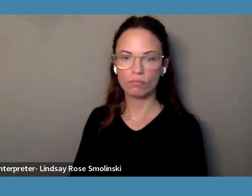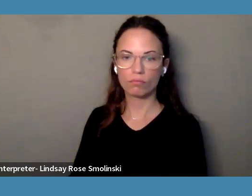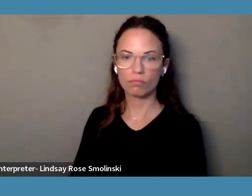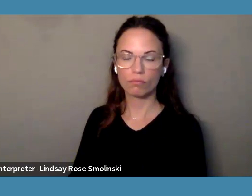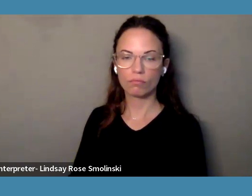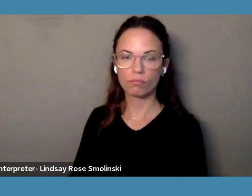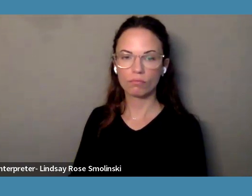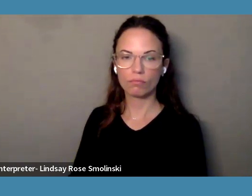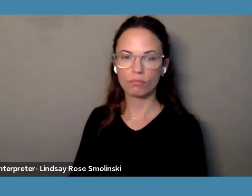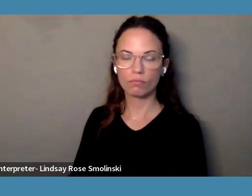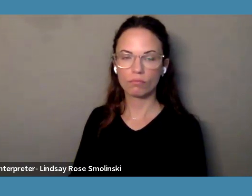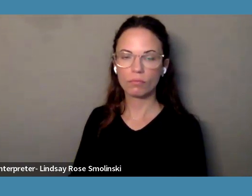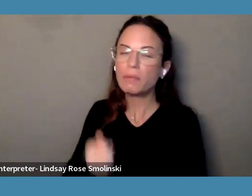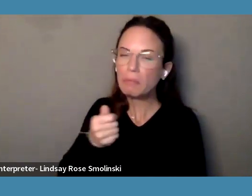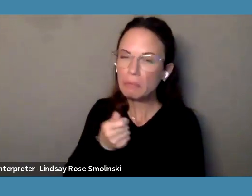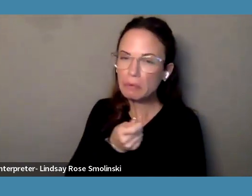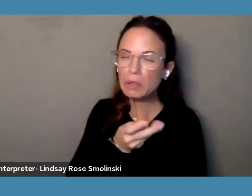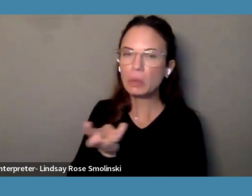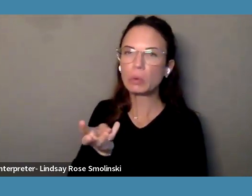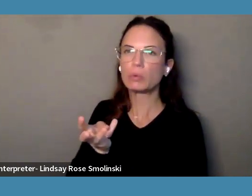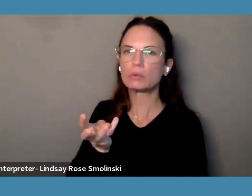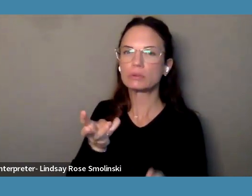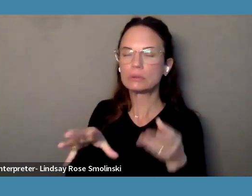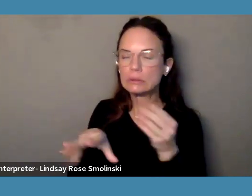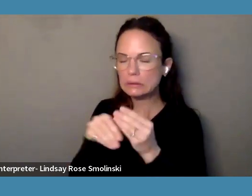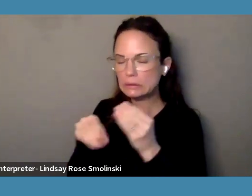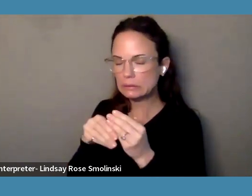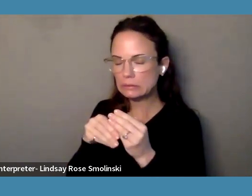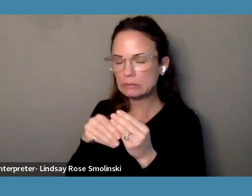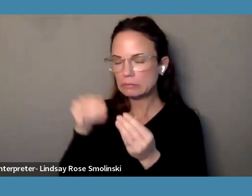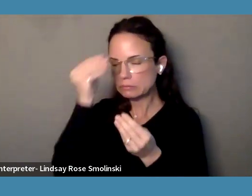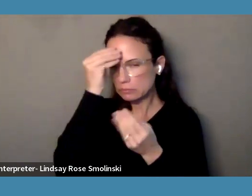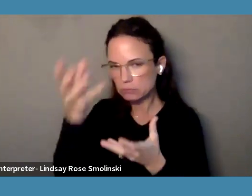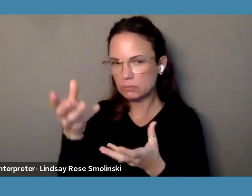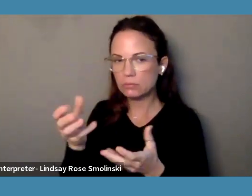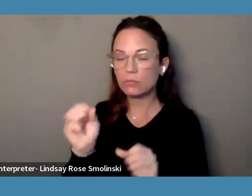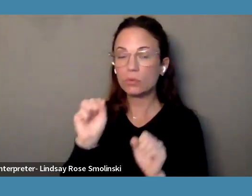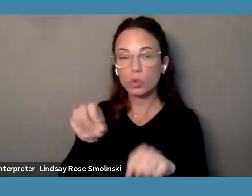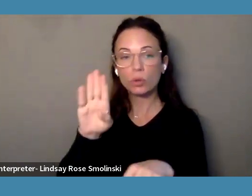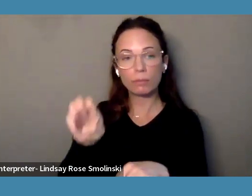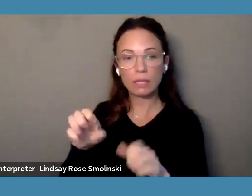So a few additional things that could be exhibits other than a document,